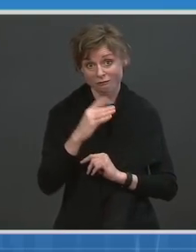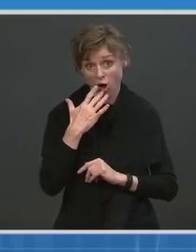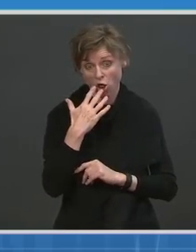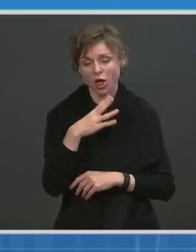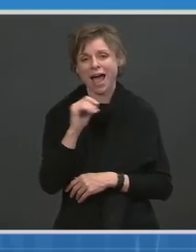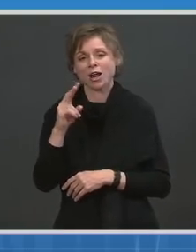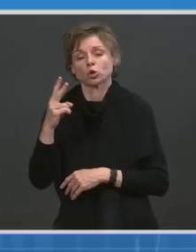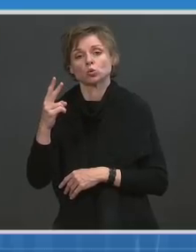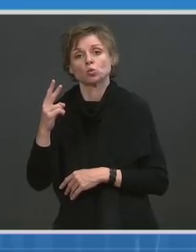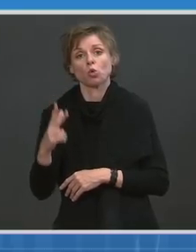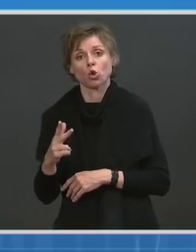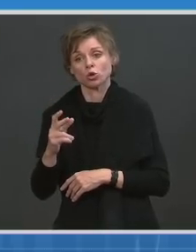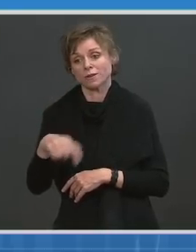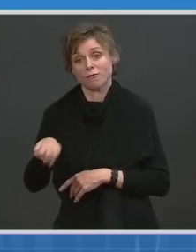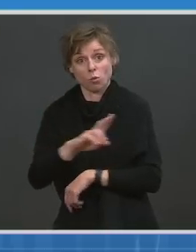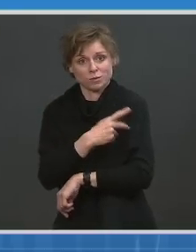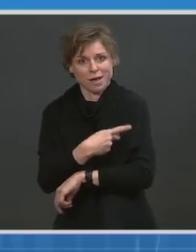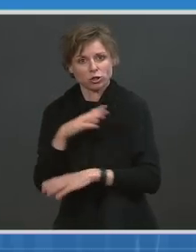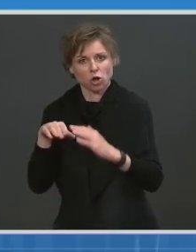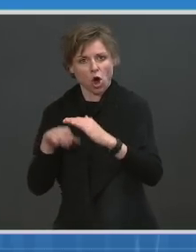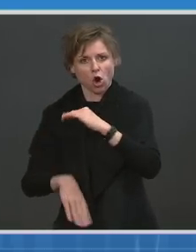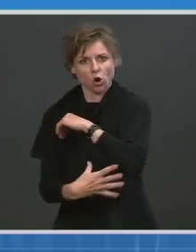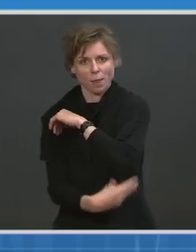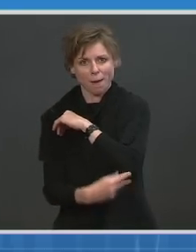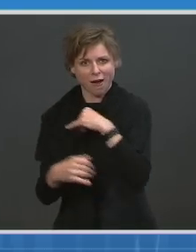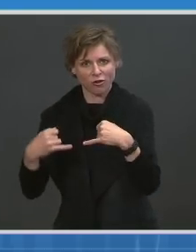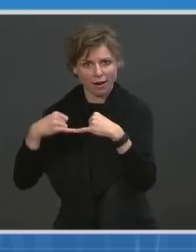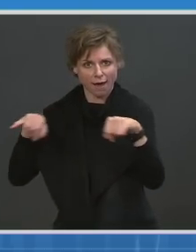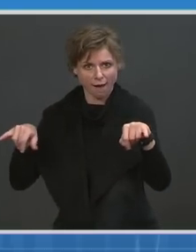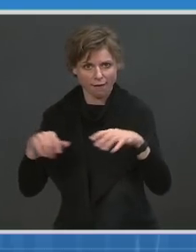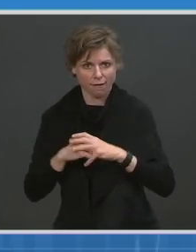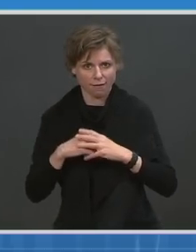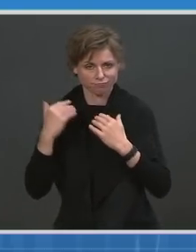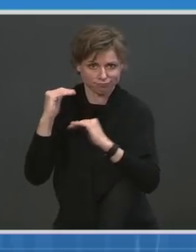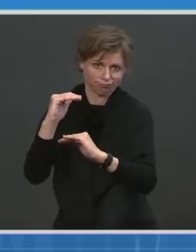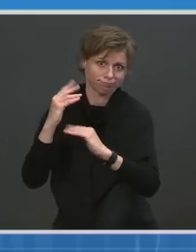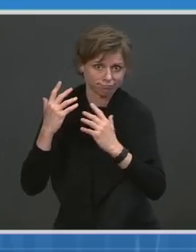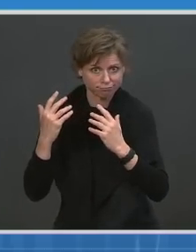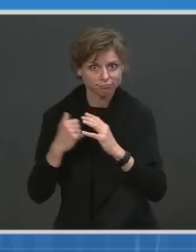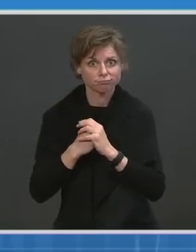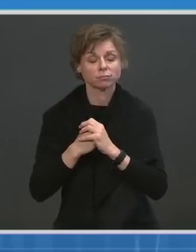The administration is already sending vaccines